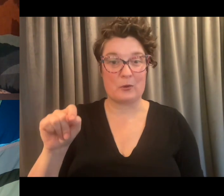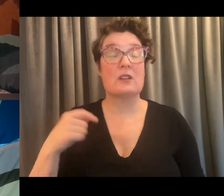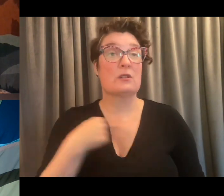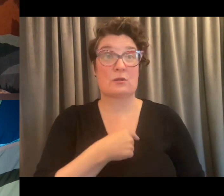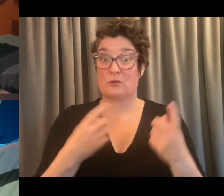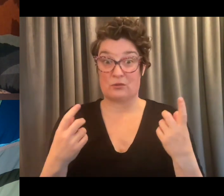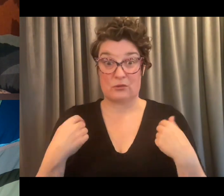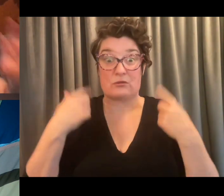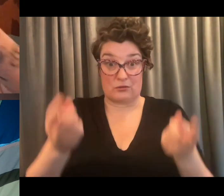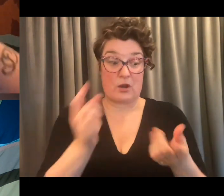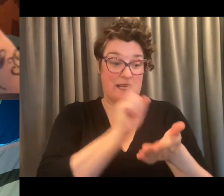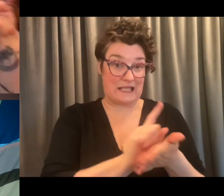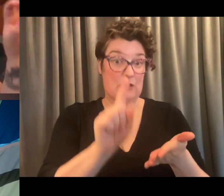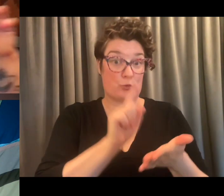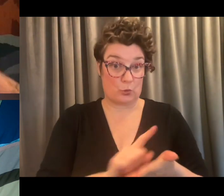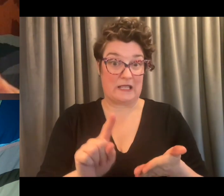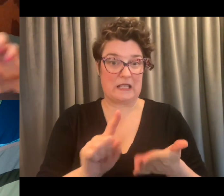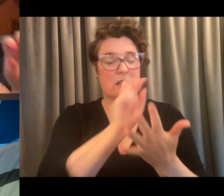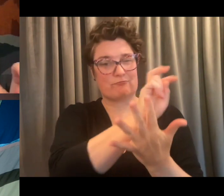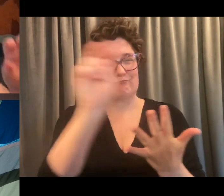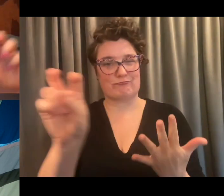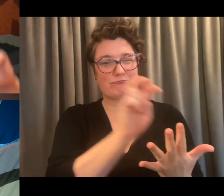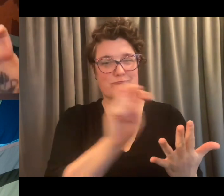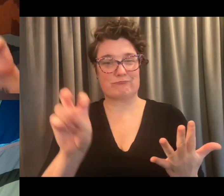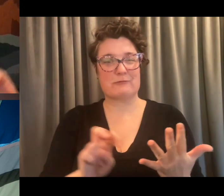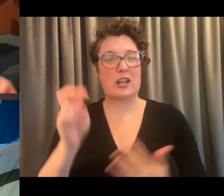week by week, moving through the Tree of Life, all these different very specific